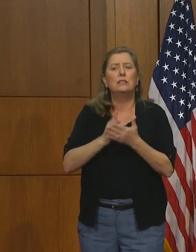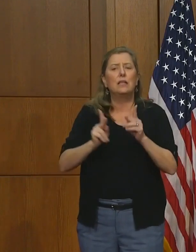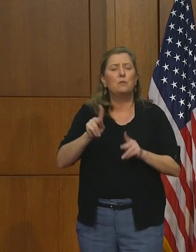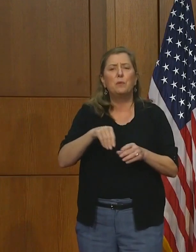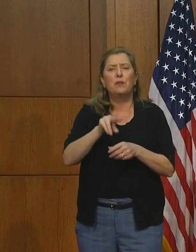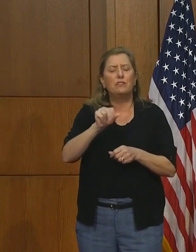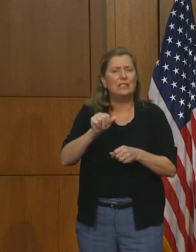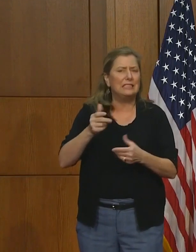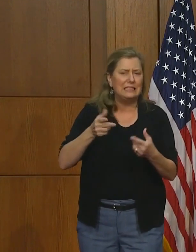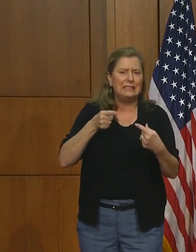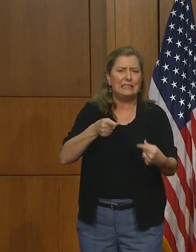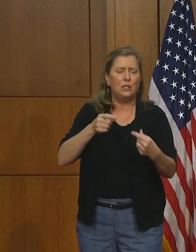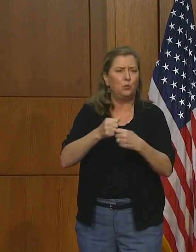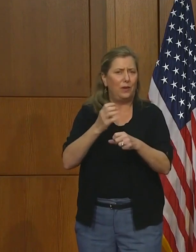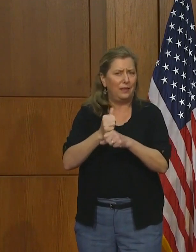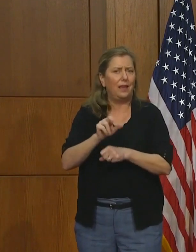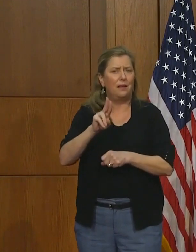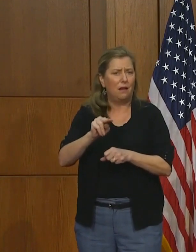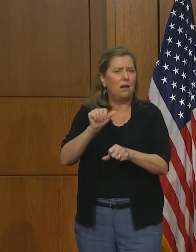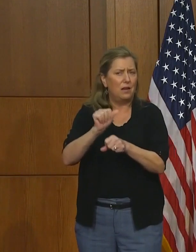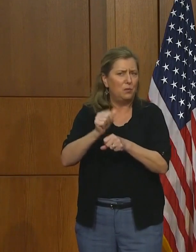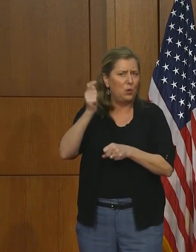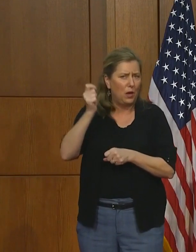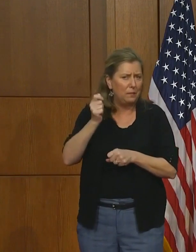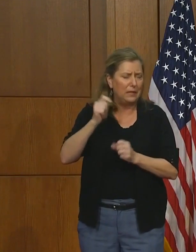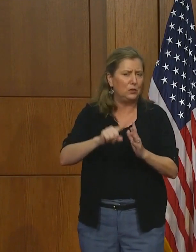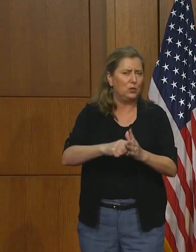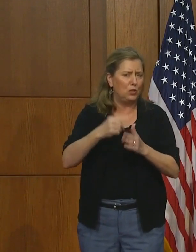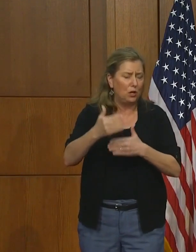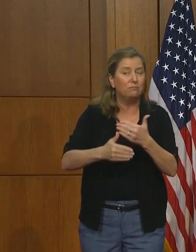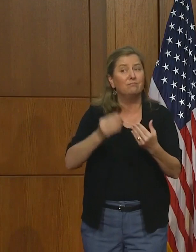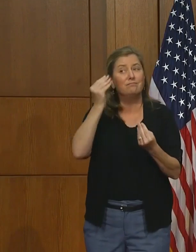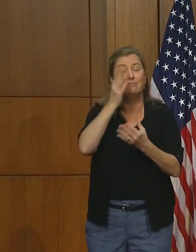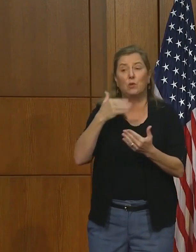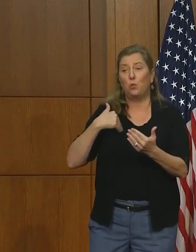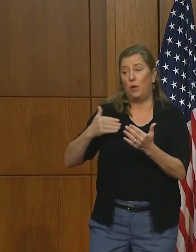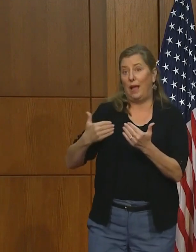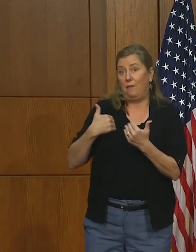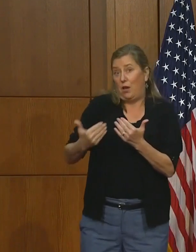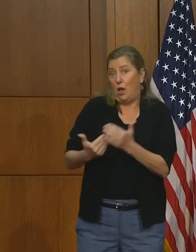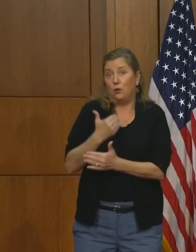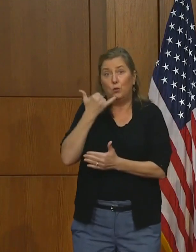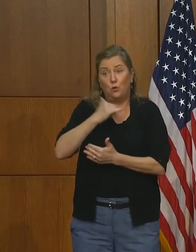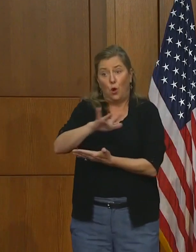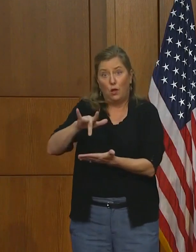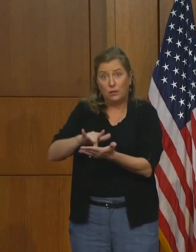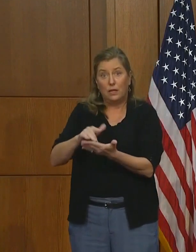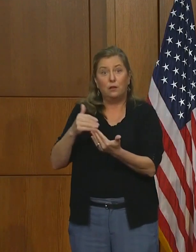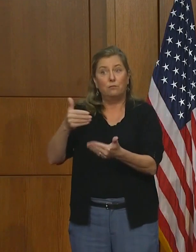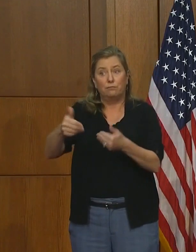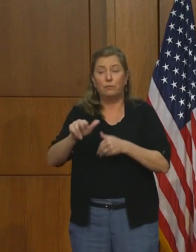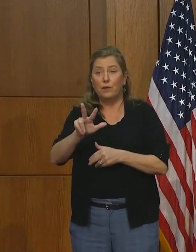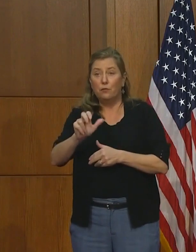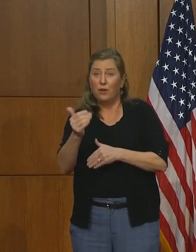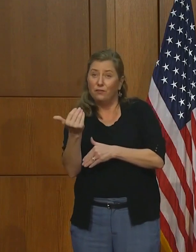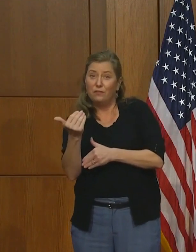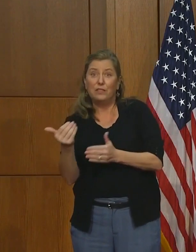HAVING DIFFICULTY GETTING THEIR UNEMPLOYMENT BENEFITS- SO I'M PLEASED TO ANNOUNCE THAT- WELL